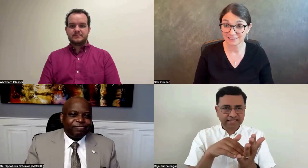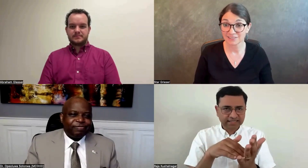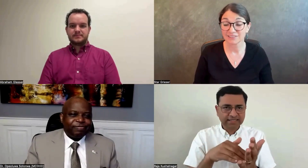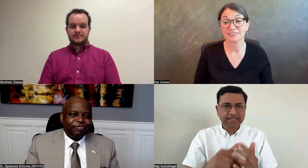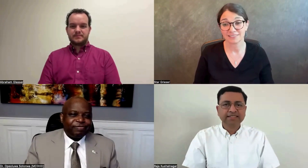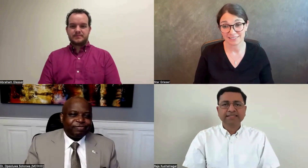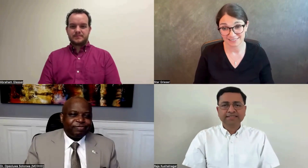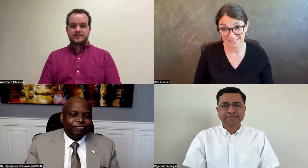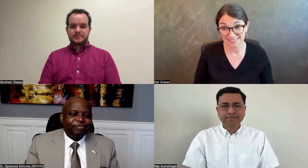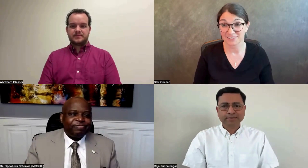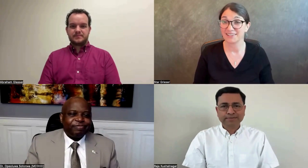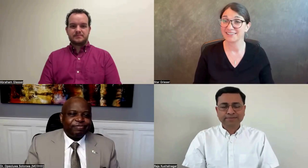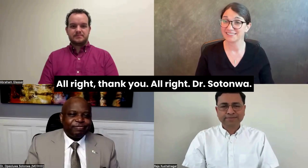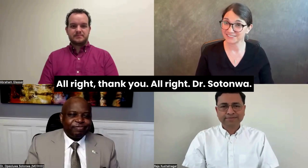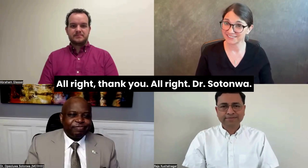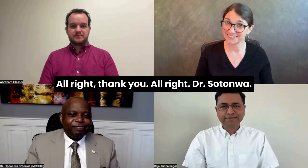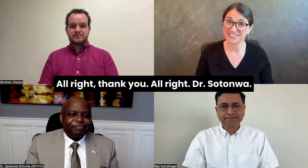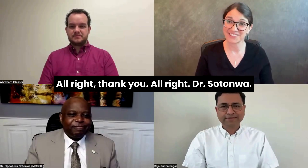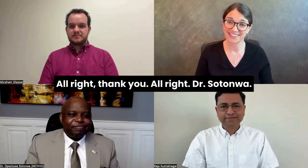All right, thank you. All right. Dr. Sotonwa.